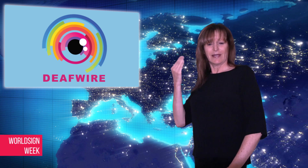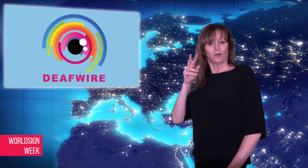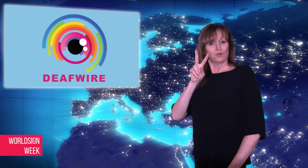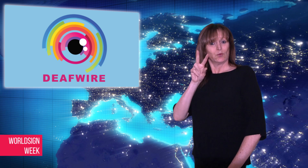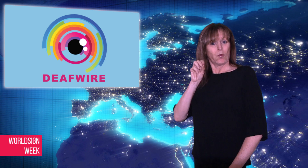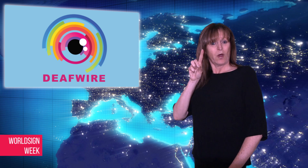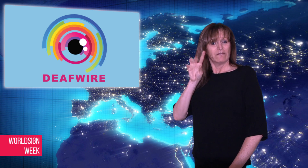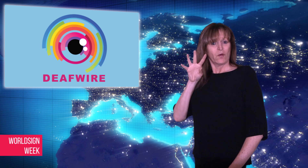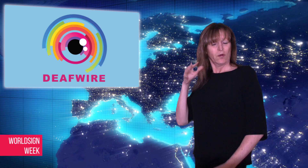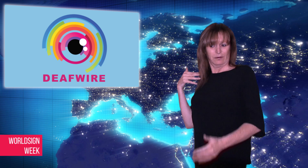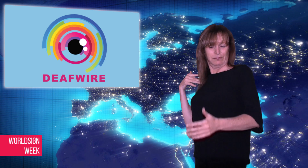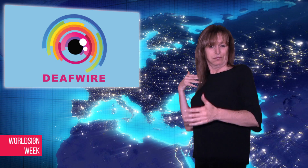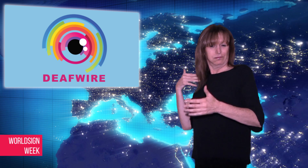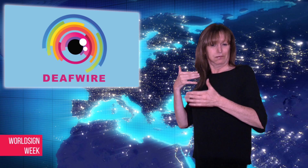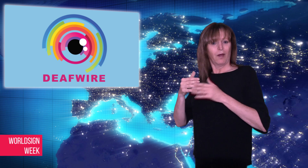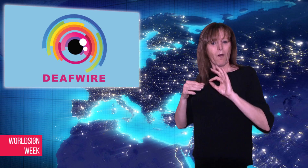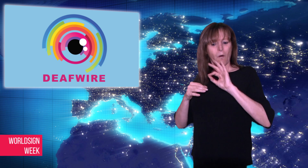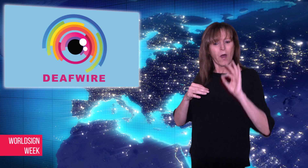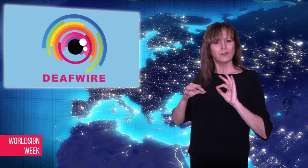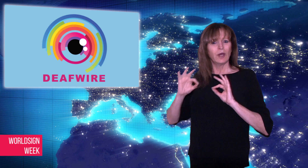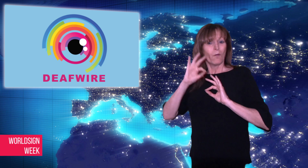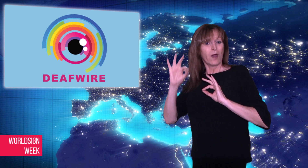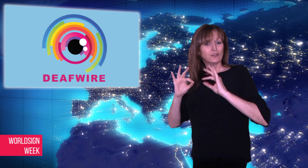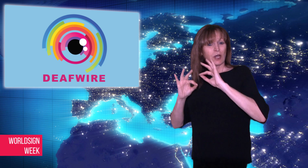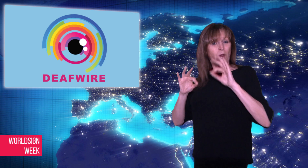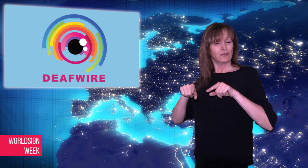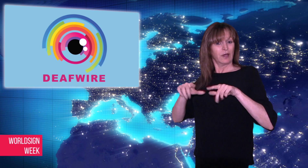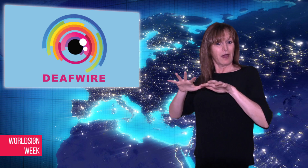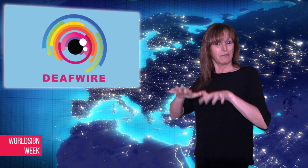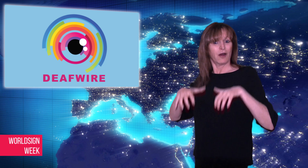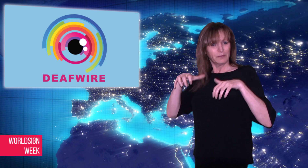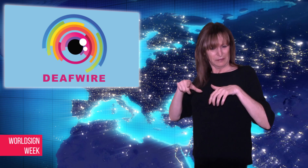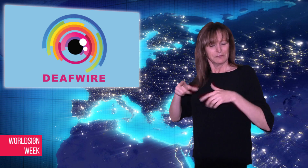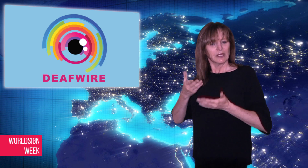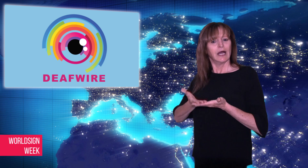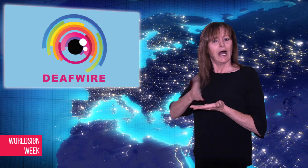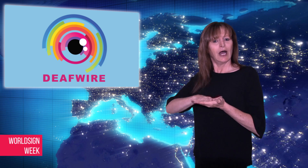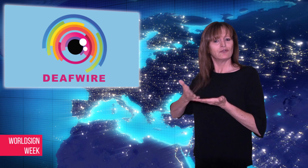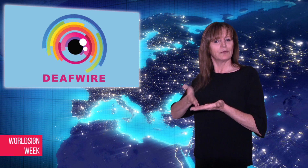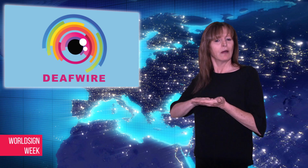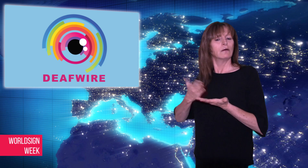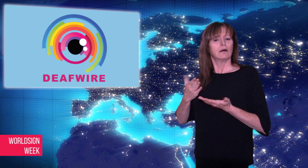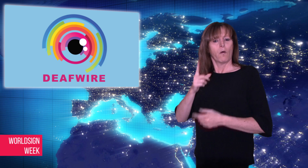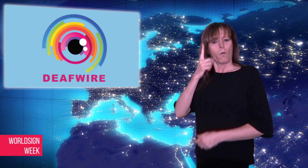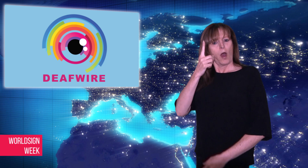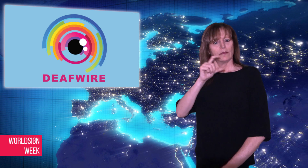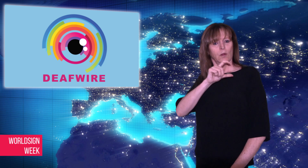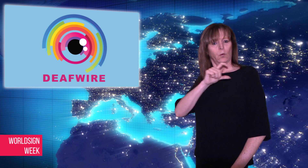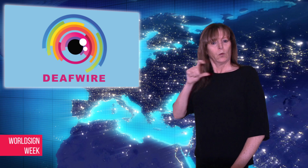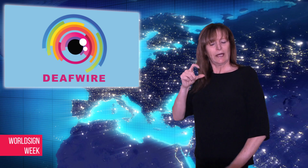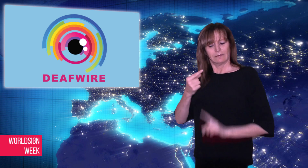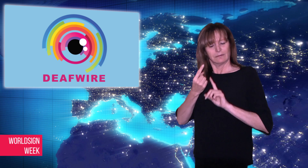periods were interpreted only for one week per year – during Sign Language